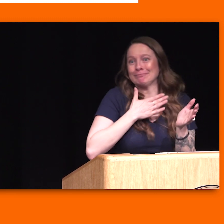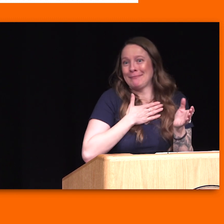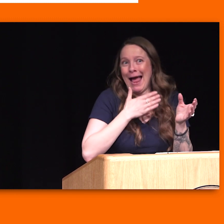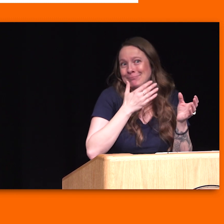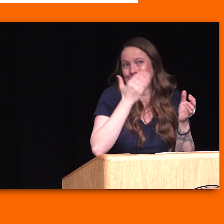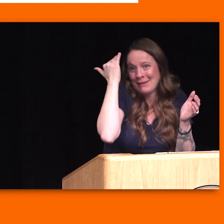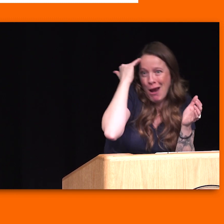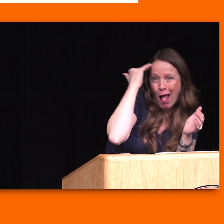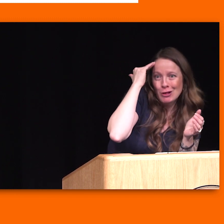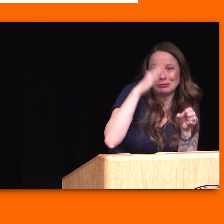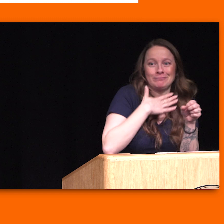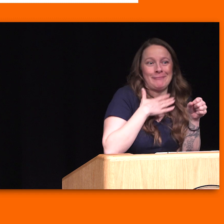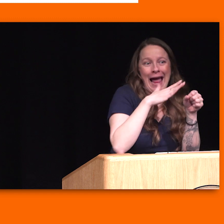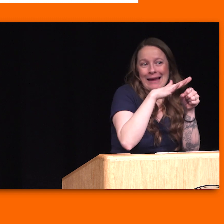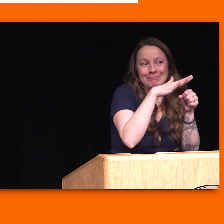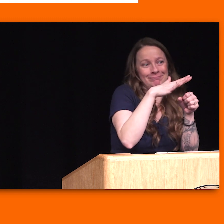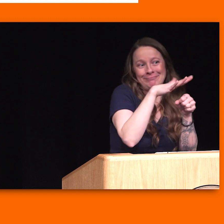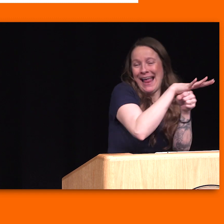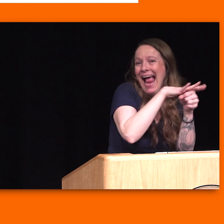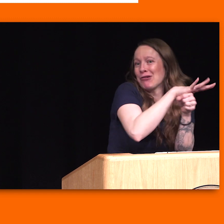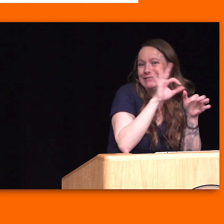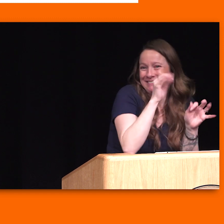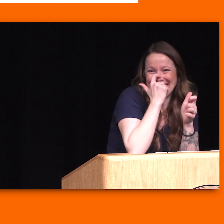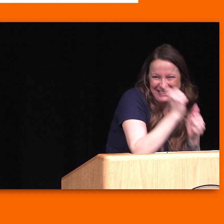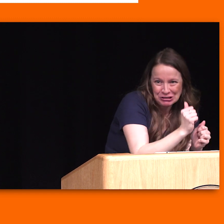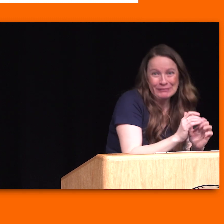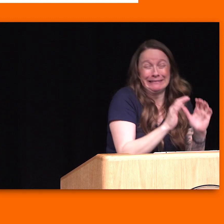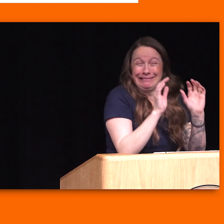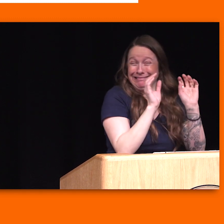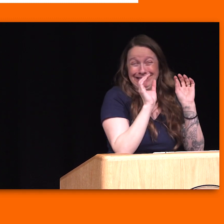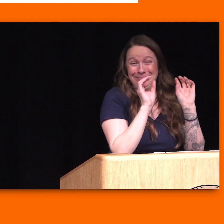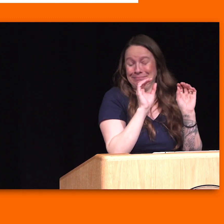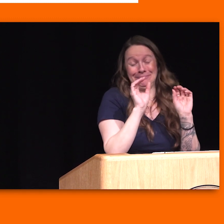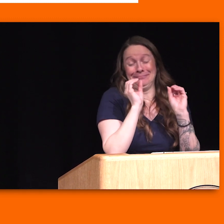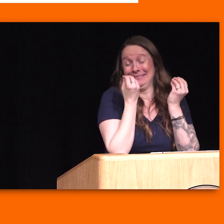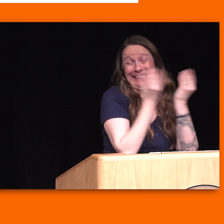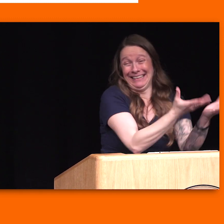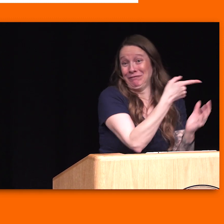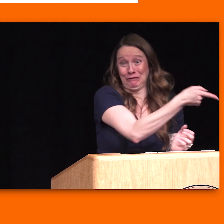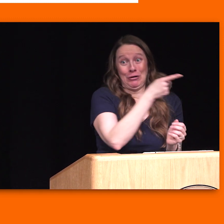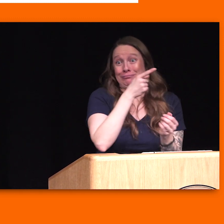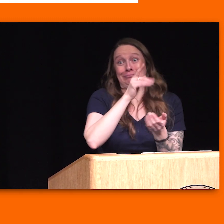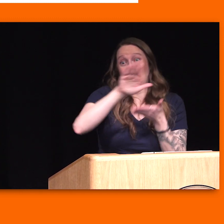I explained my research. I explained, you know, my--my areas of research, my areas of interest, my knowledge,